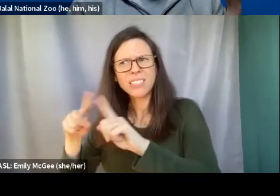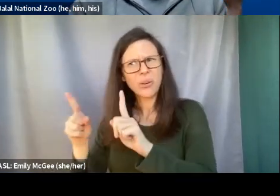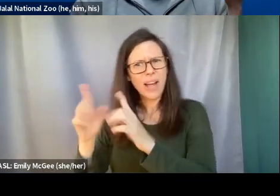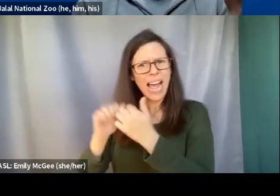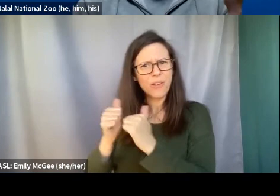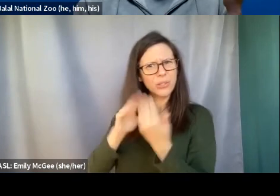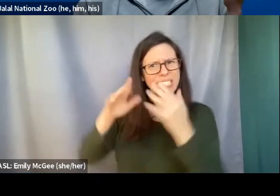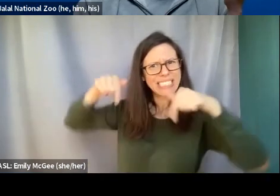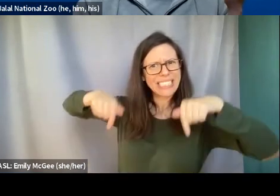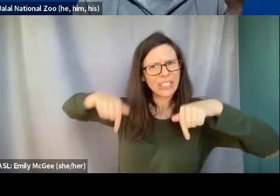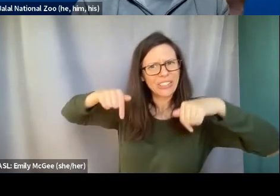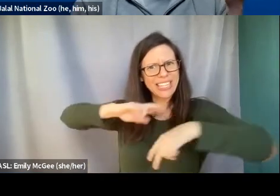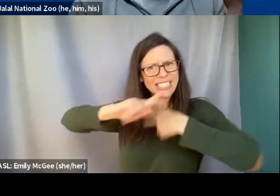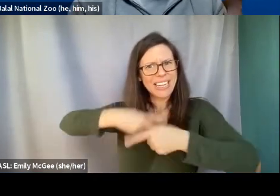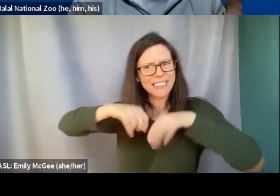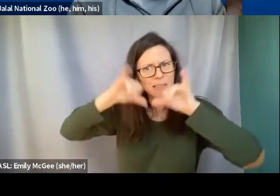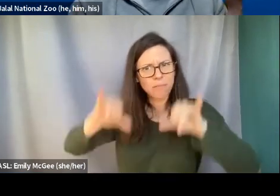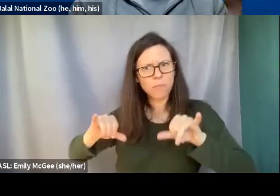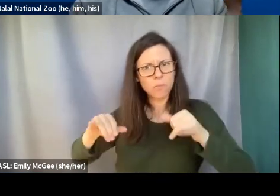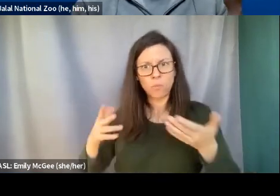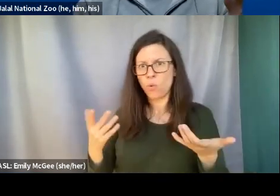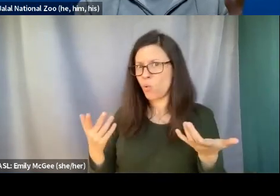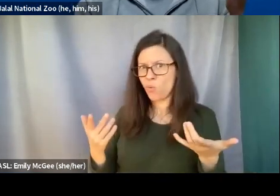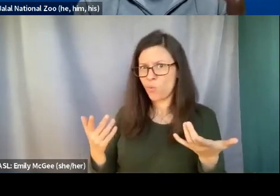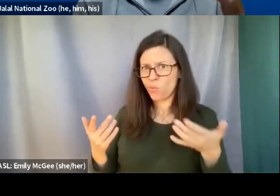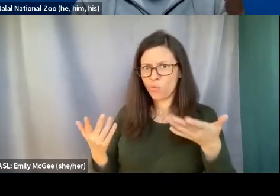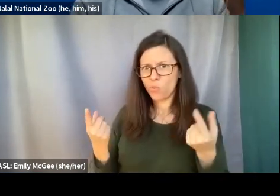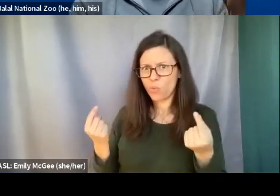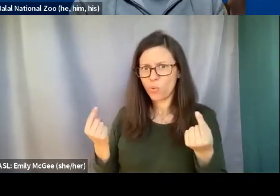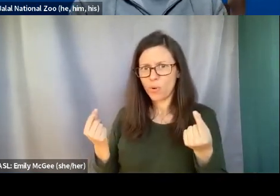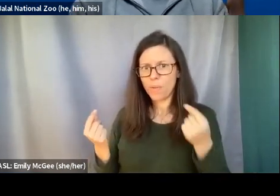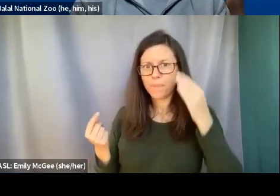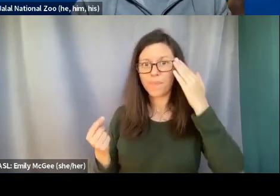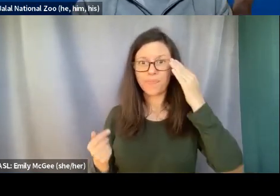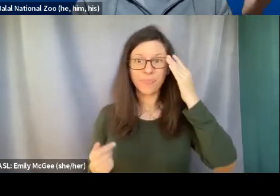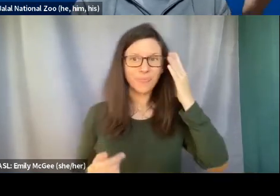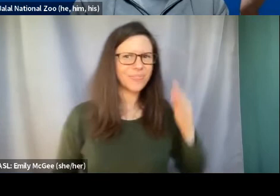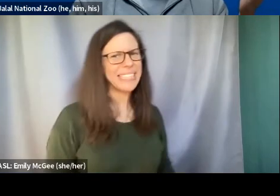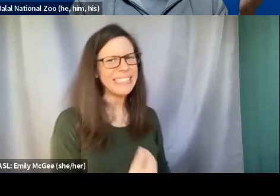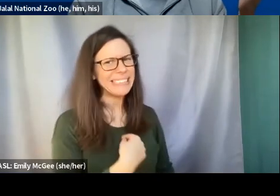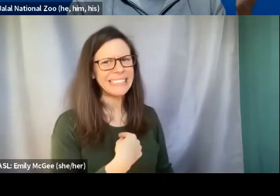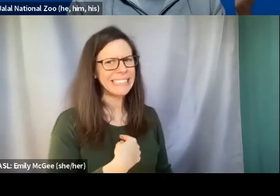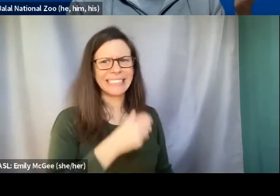or do we not have that problem? >>Jalal: I, I personally don't specifically deal with that problem, uh